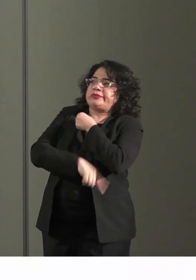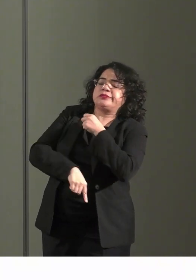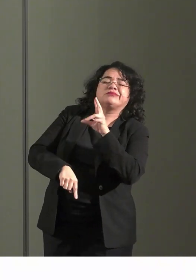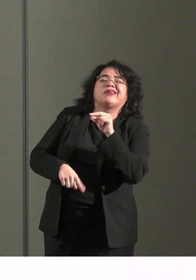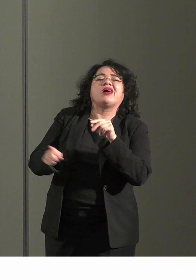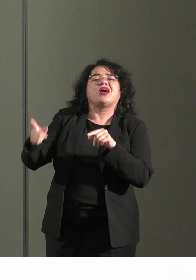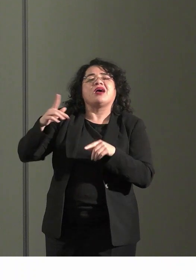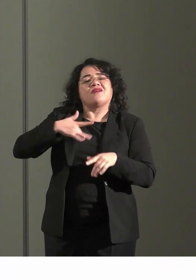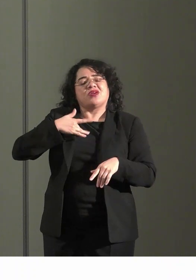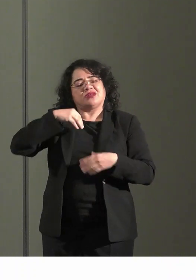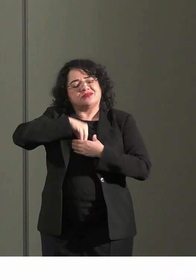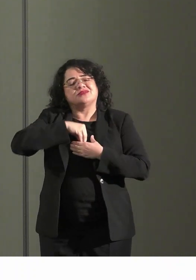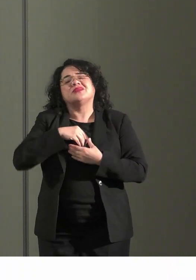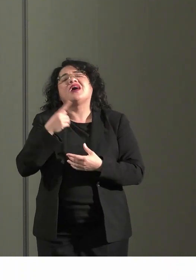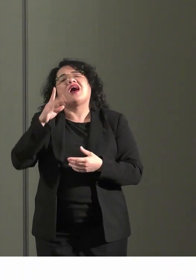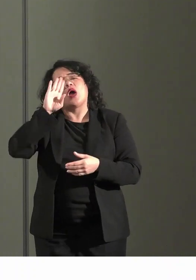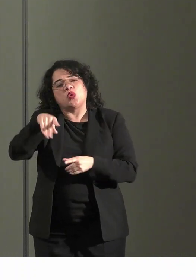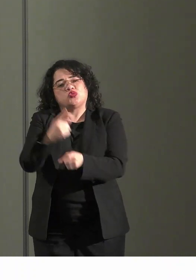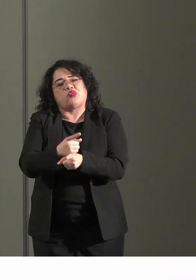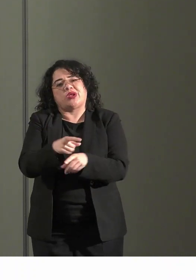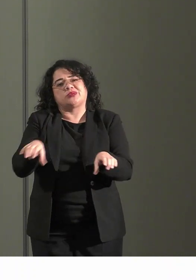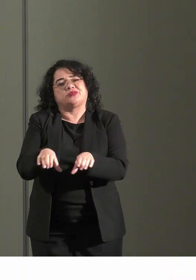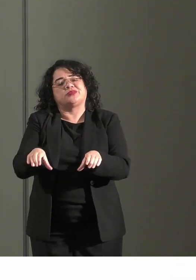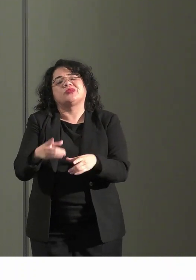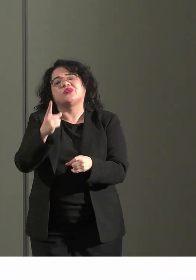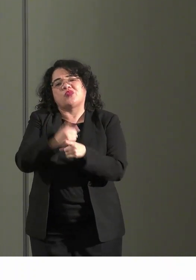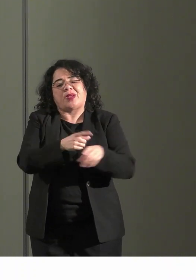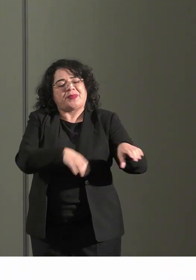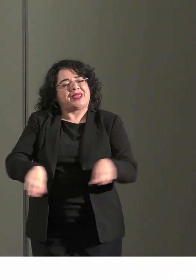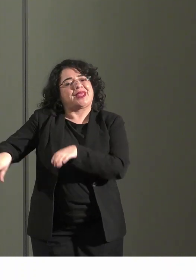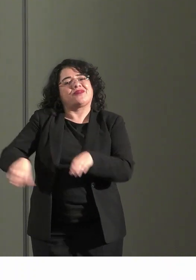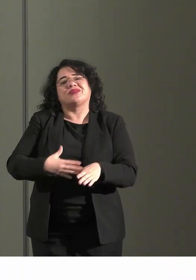will see the enforcement occur in Canada. >> DAVE: How about in Europe Brandon.